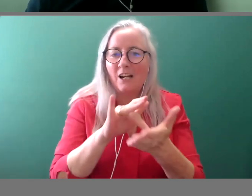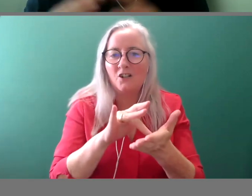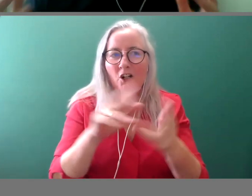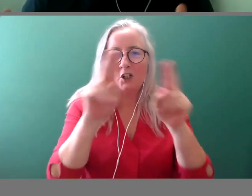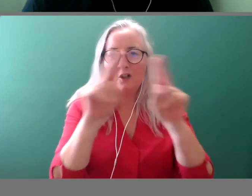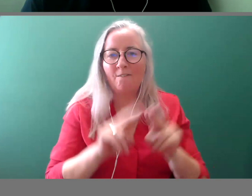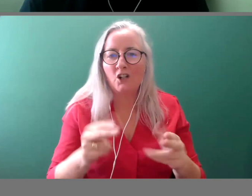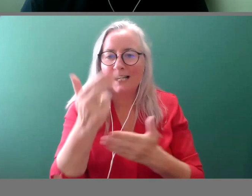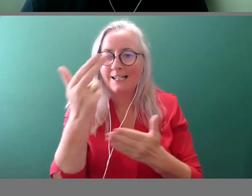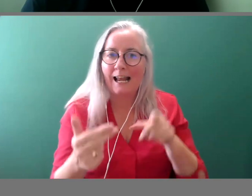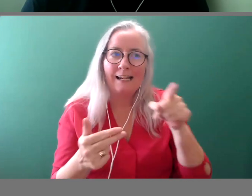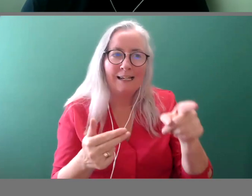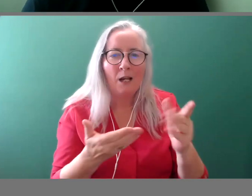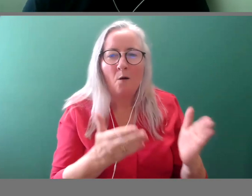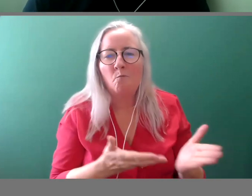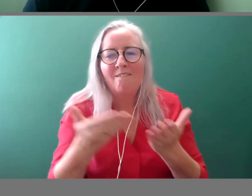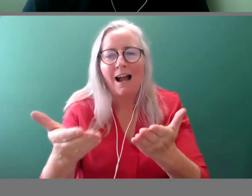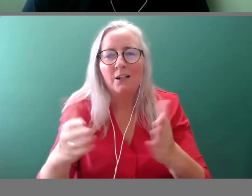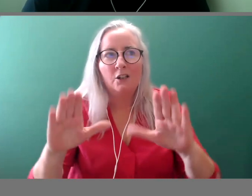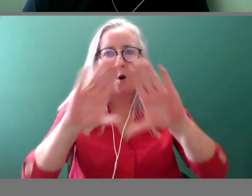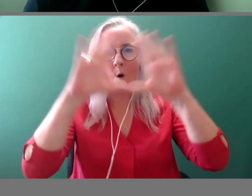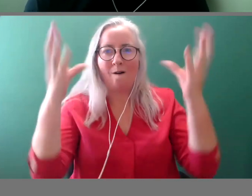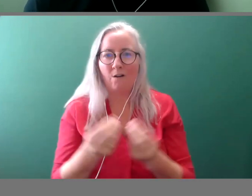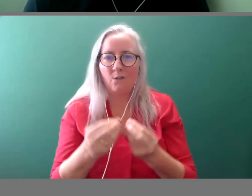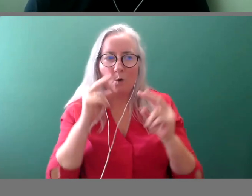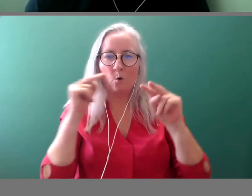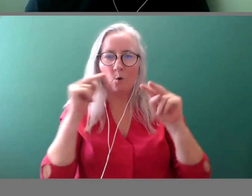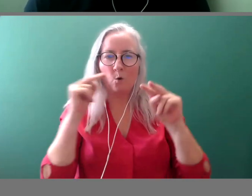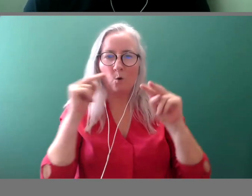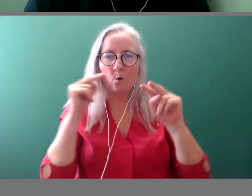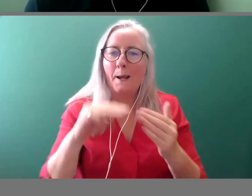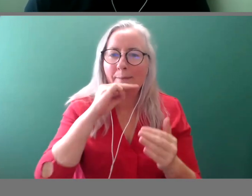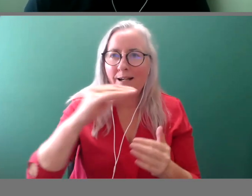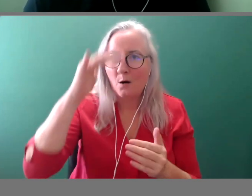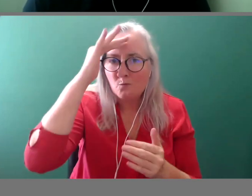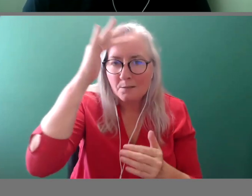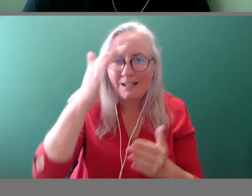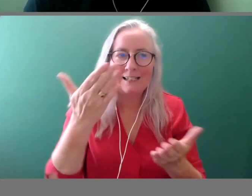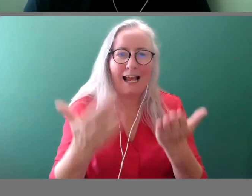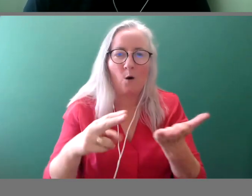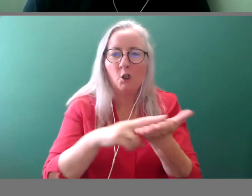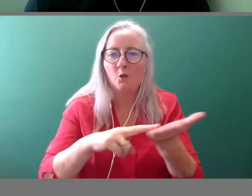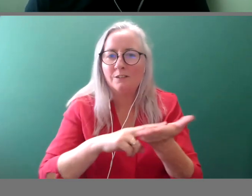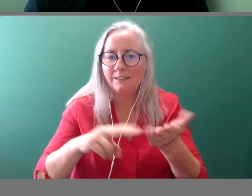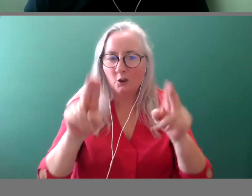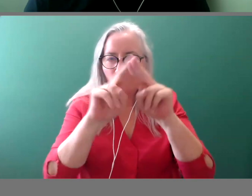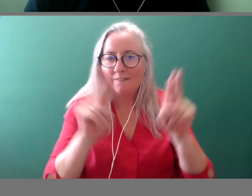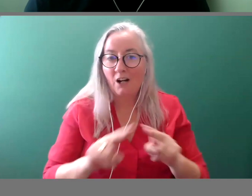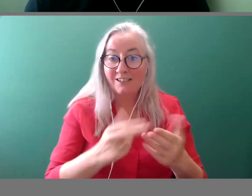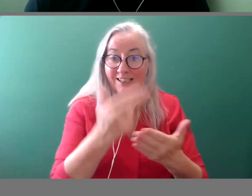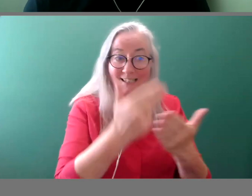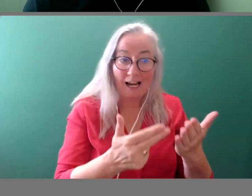very good overview of Universal Design but today we're going to be looking at